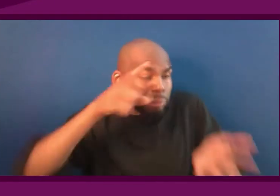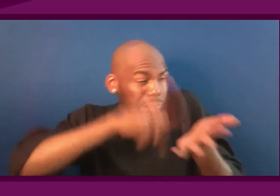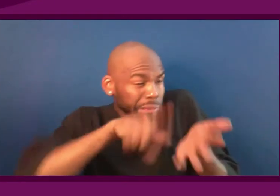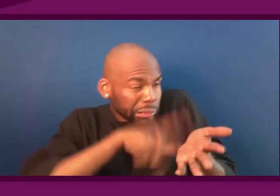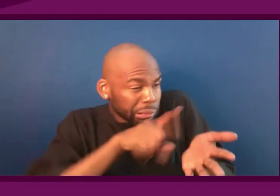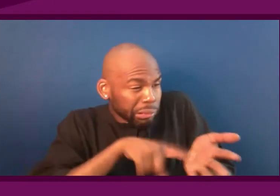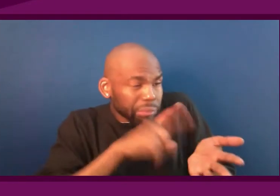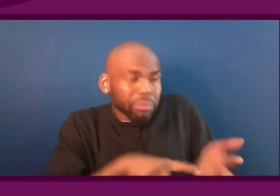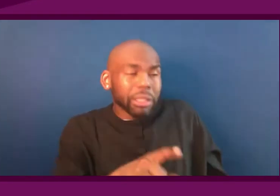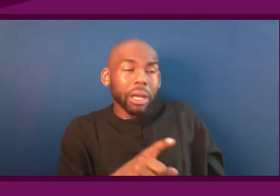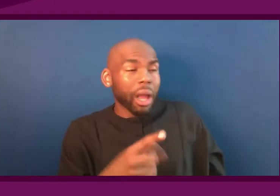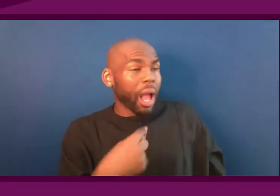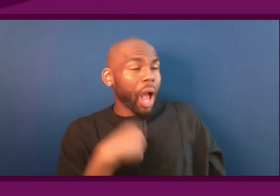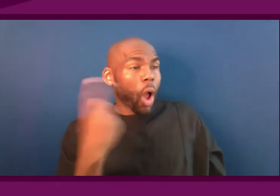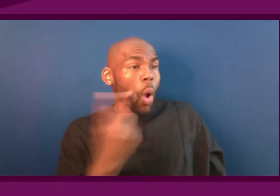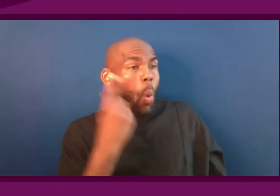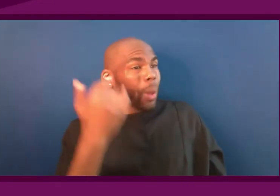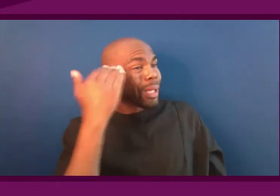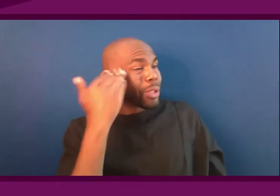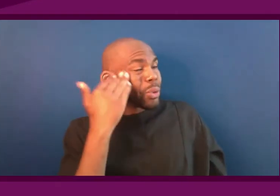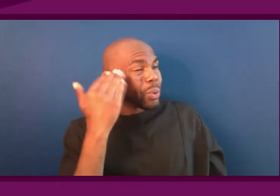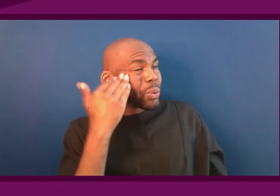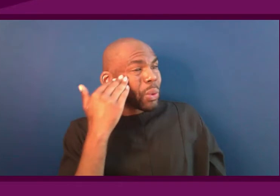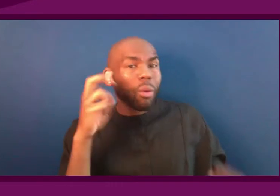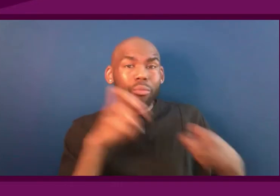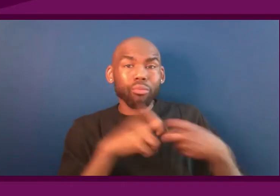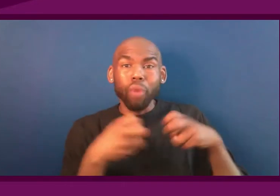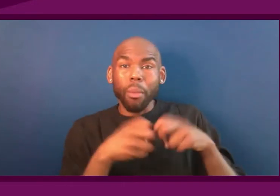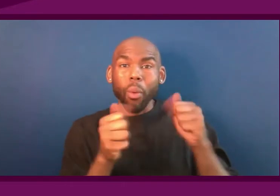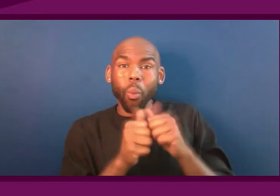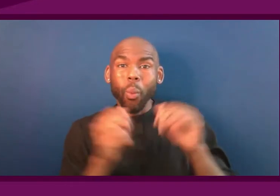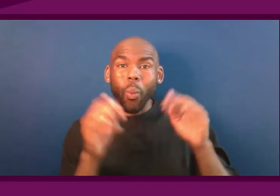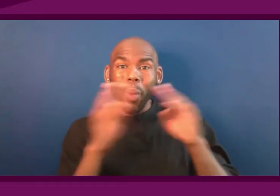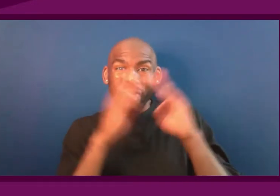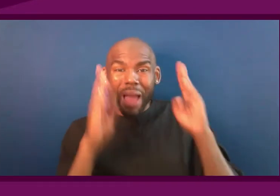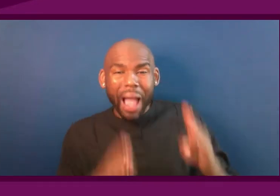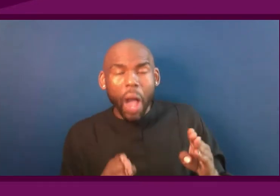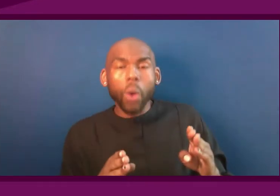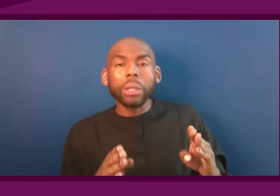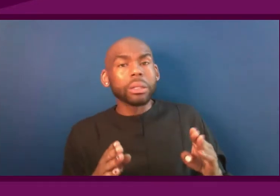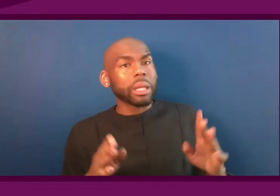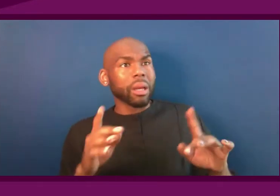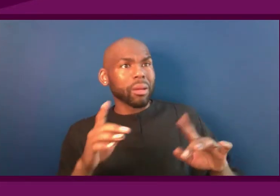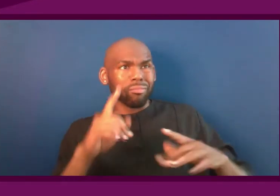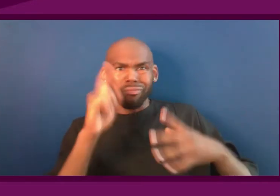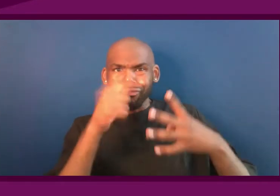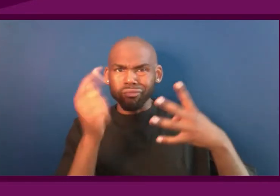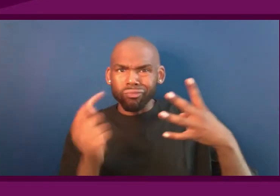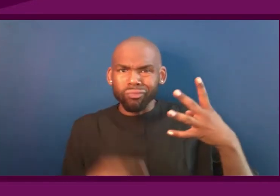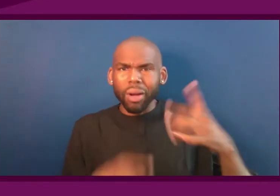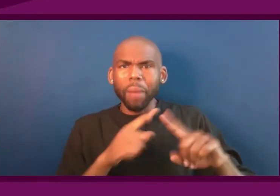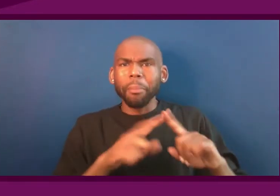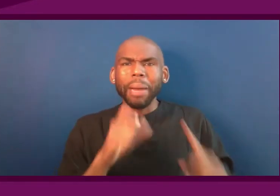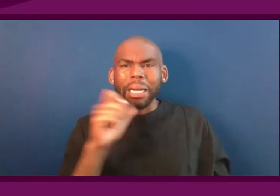I have a large social media presence, and one day something was trending on Twitter and it was white